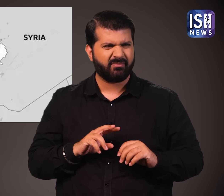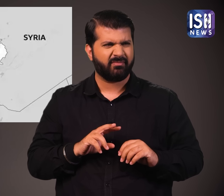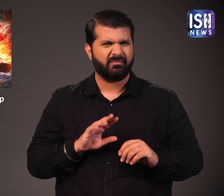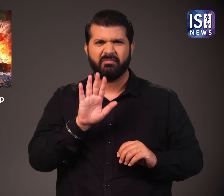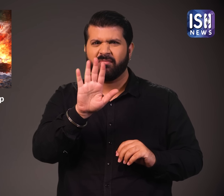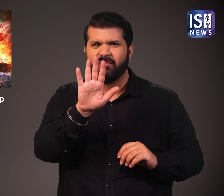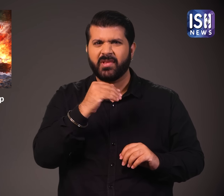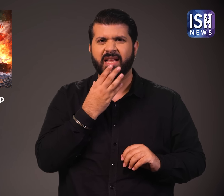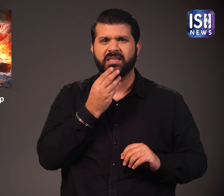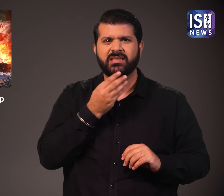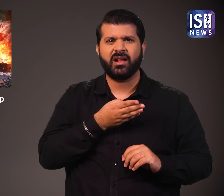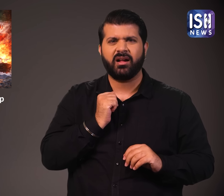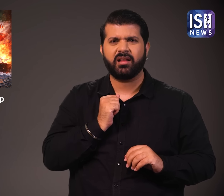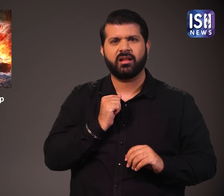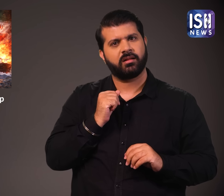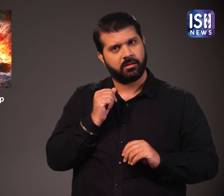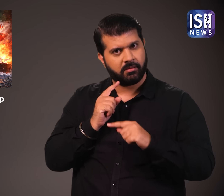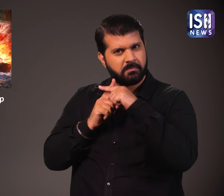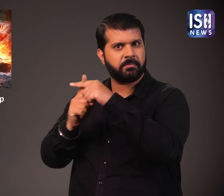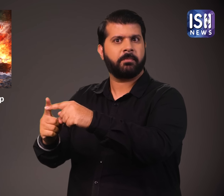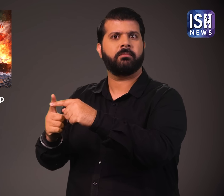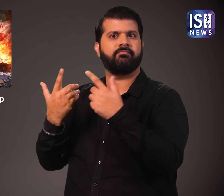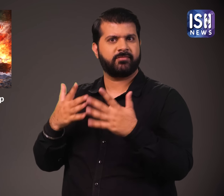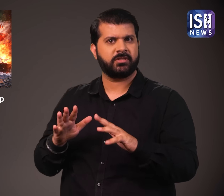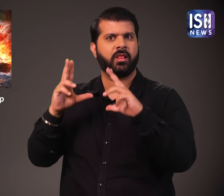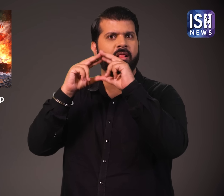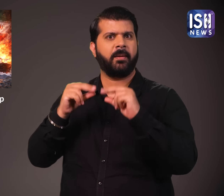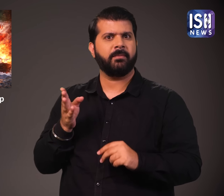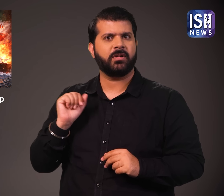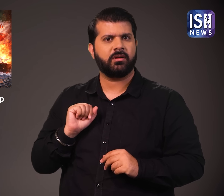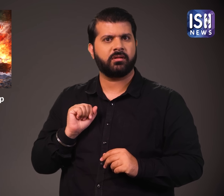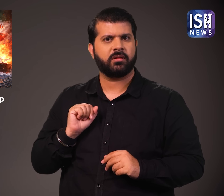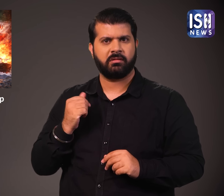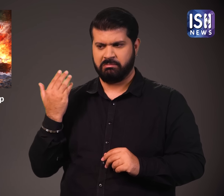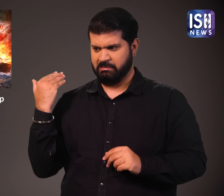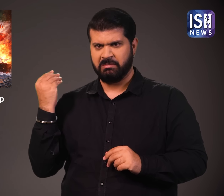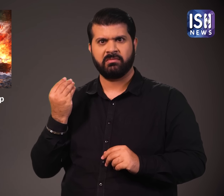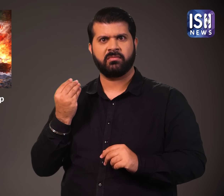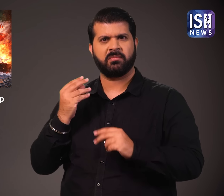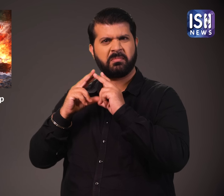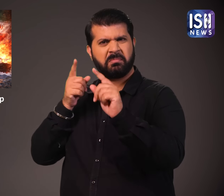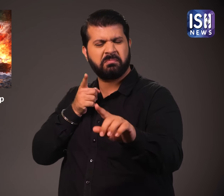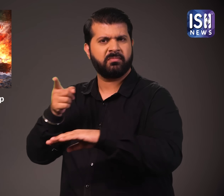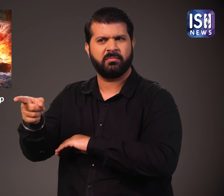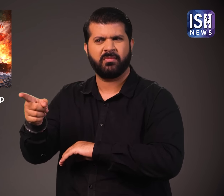This was surprising because Israel had recently carried out attacks in Lebanon.